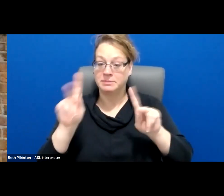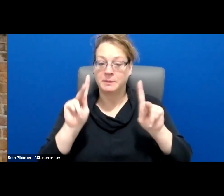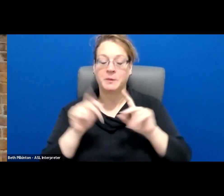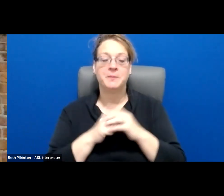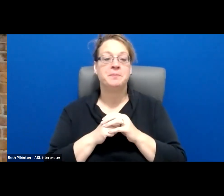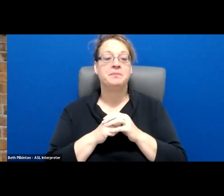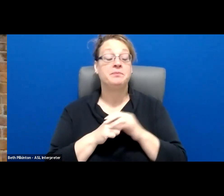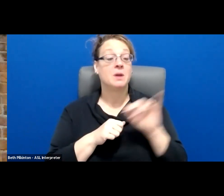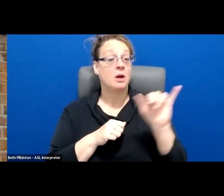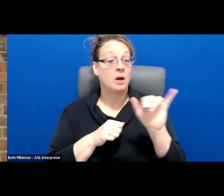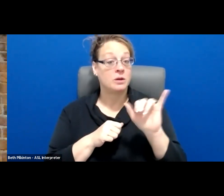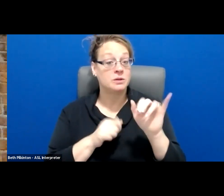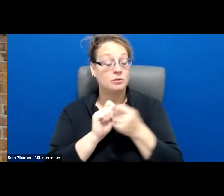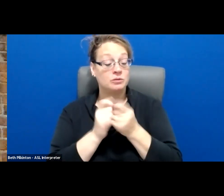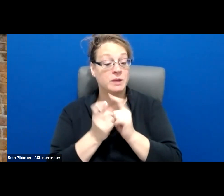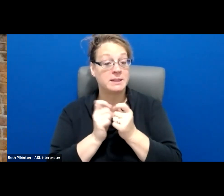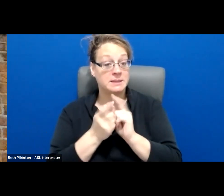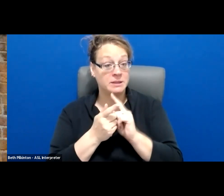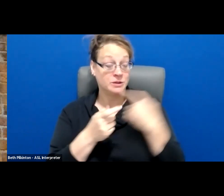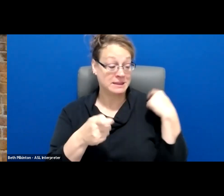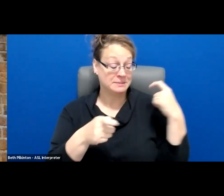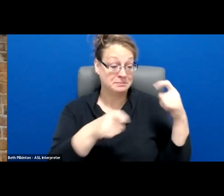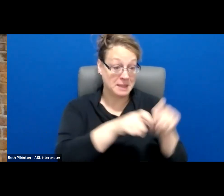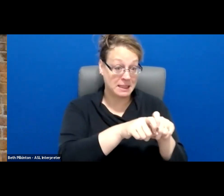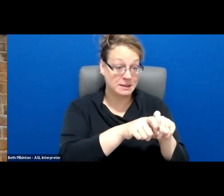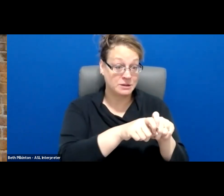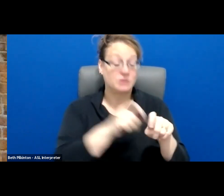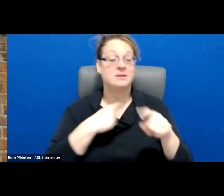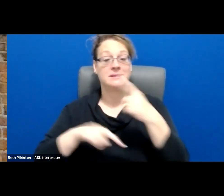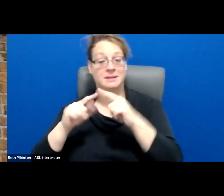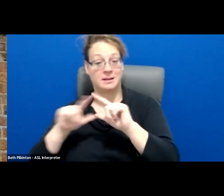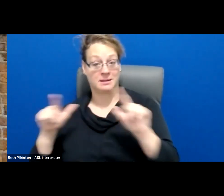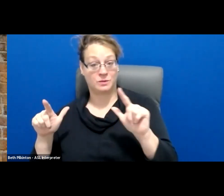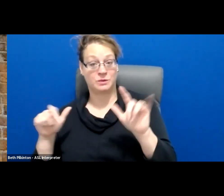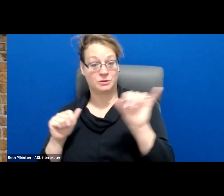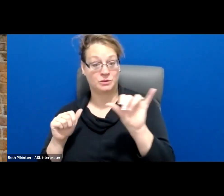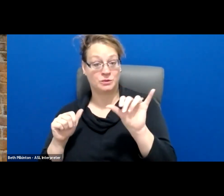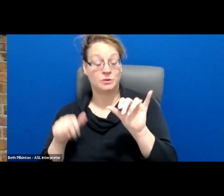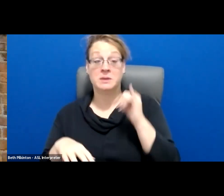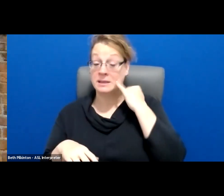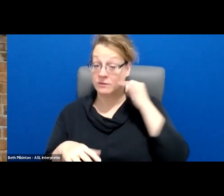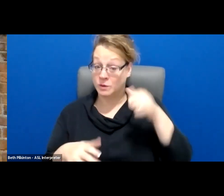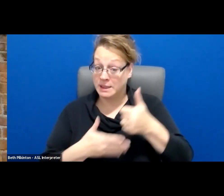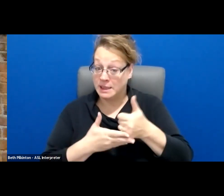First of all, I want you to know this session is being recorded. Before I introduce you to our incredible panel I have a little bit of housekeeping to do. You will be able to view after today and share it with your colleagues.